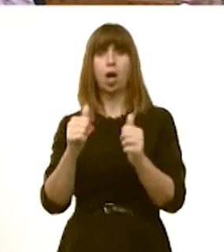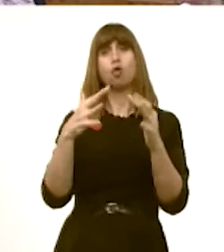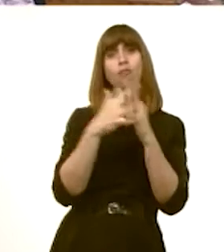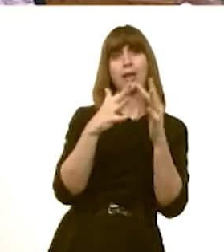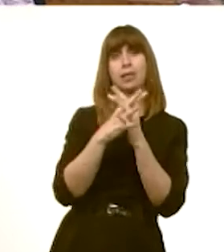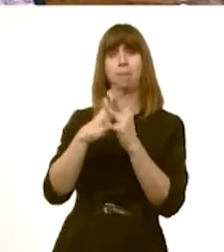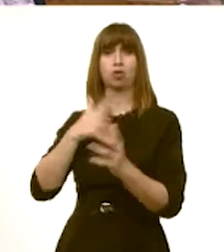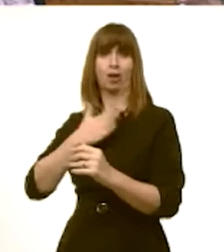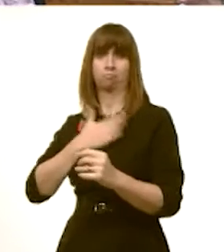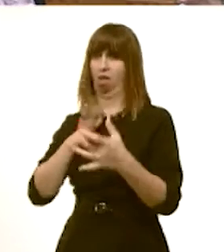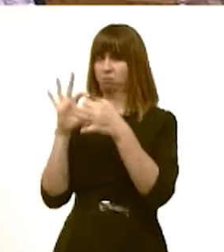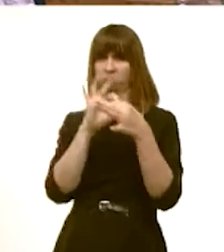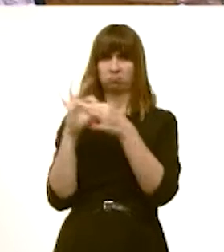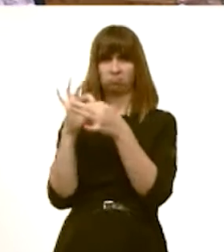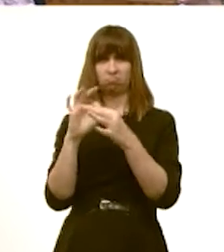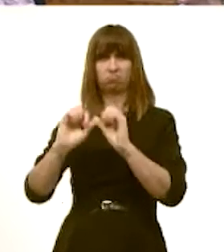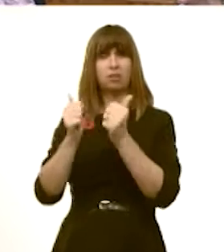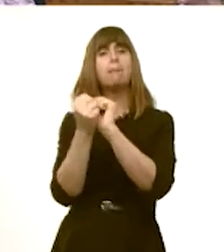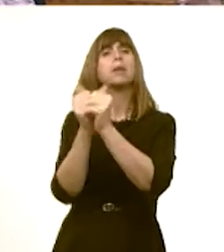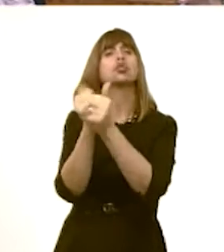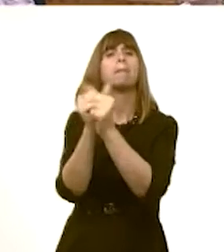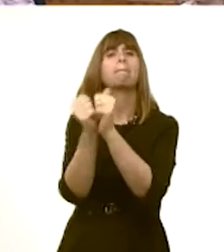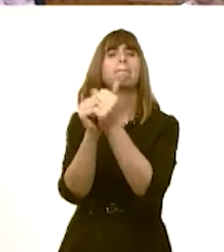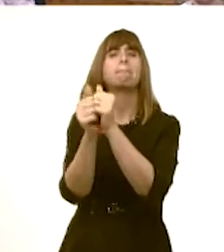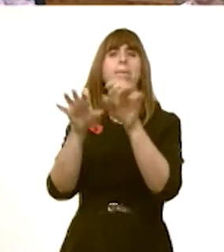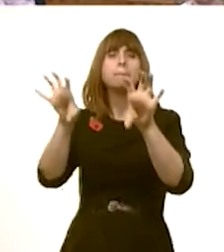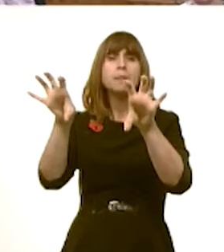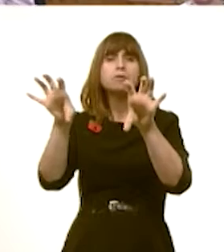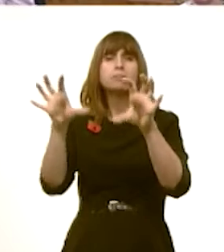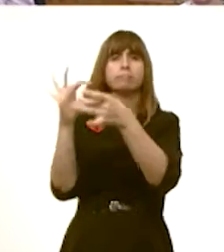It has established a partnership approach between the two regions, seeing a northern